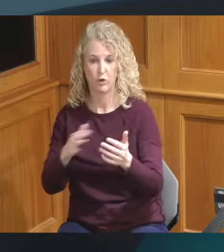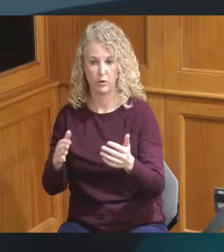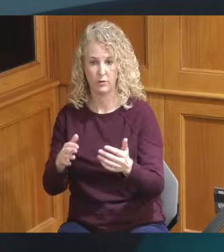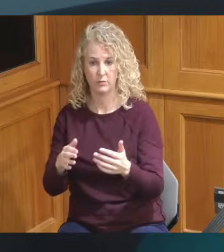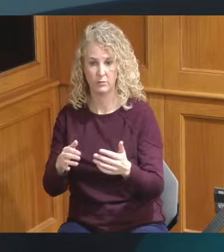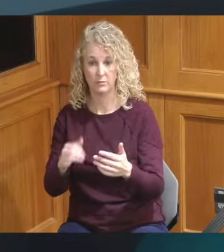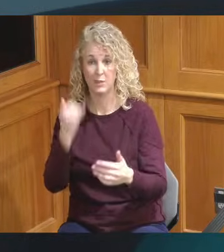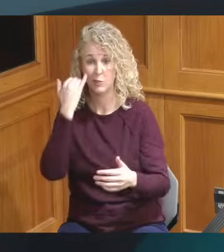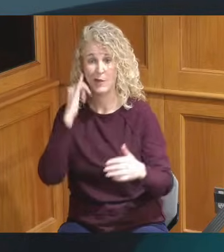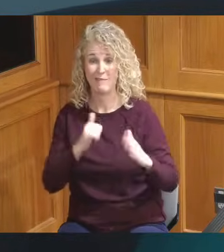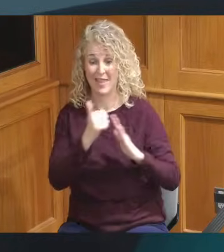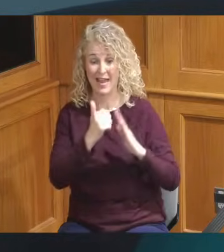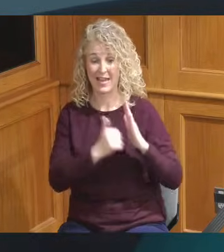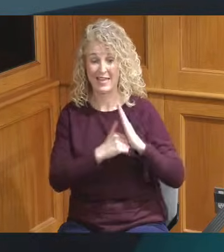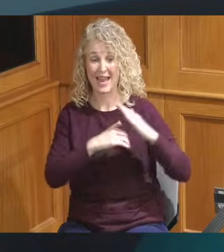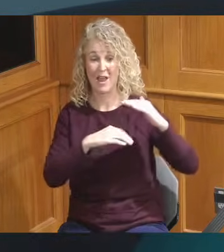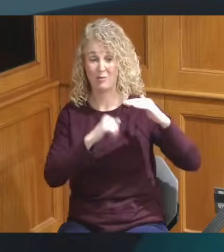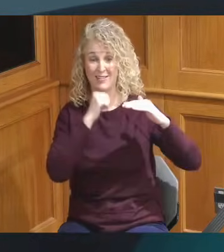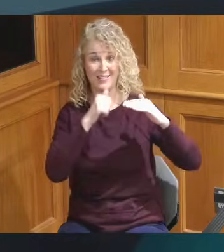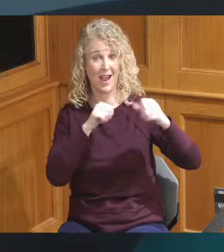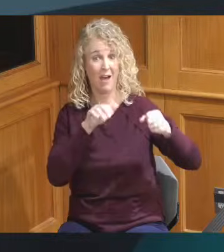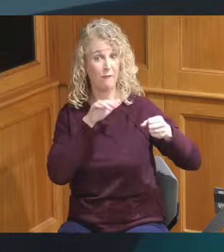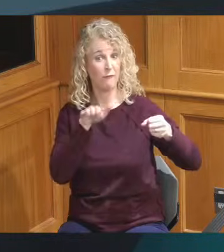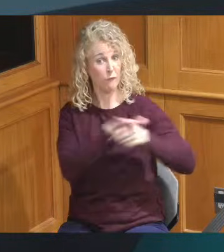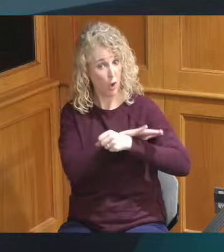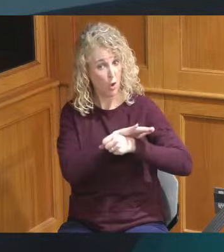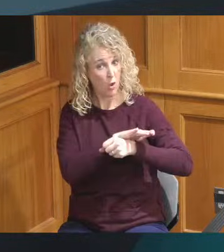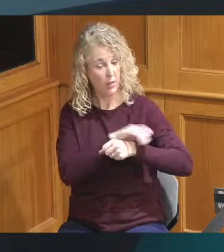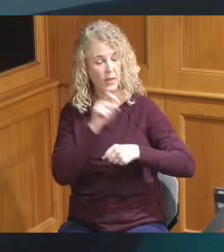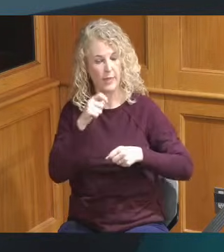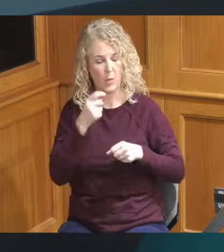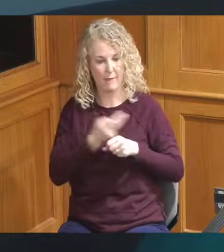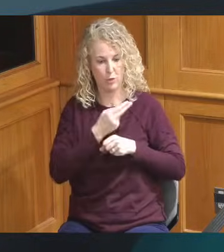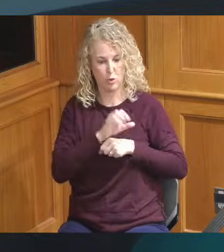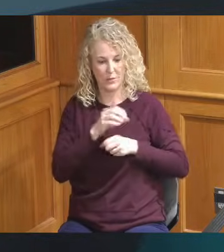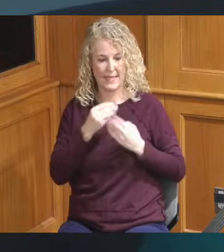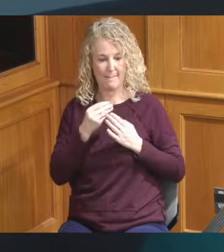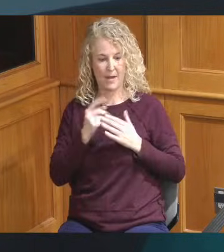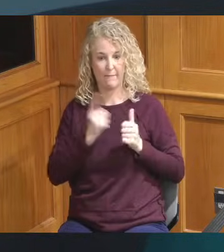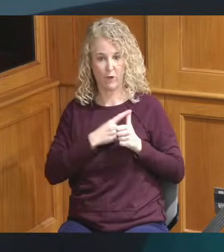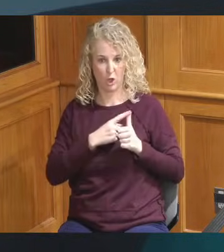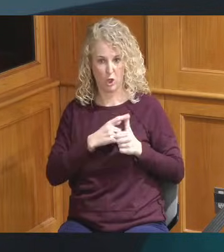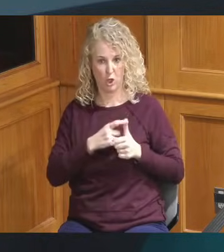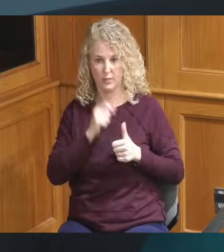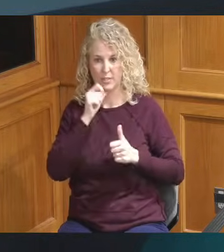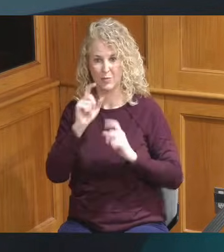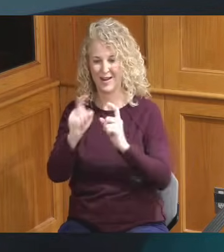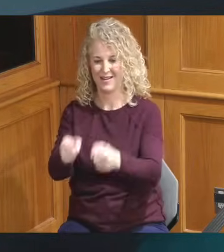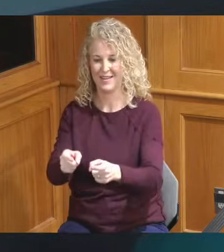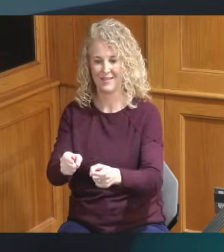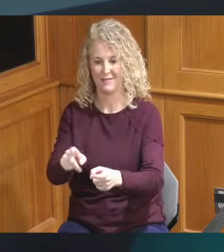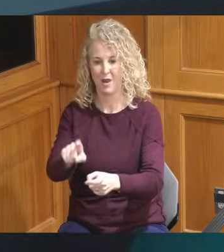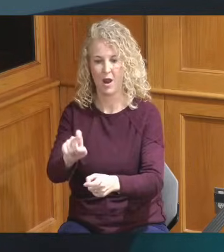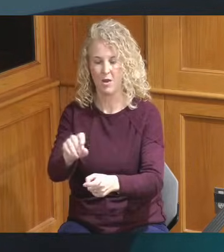And that has to be because we can't have two things funded with the same money. So I